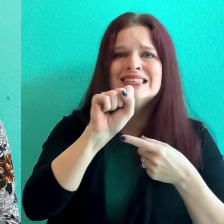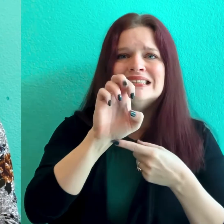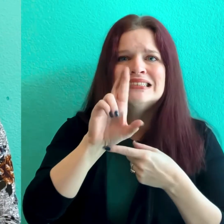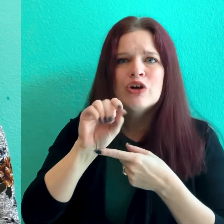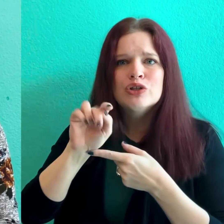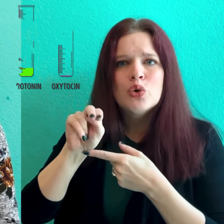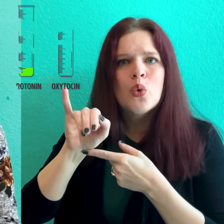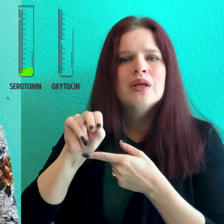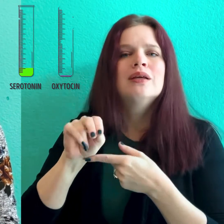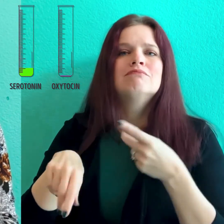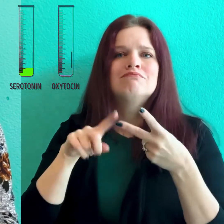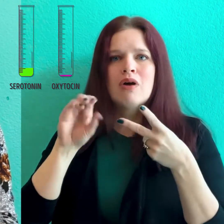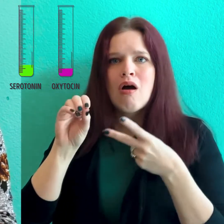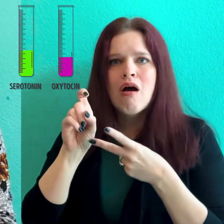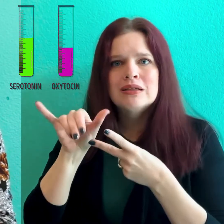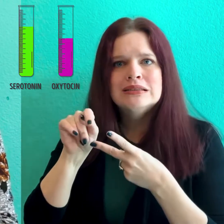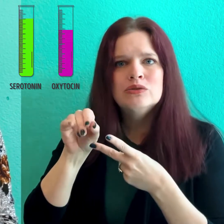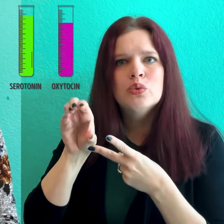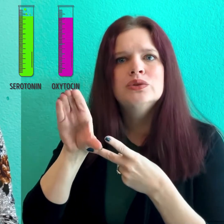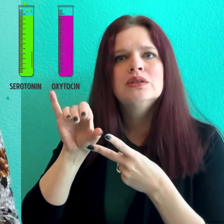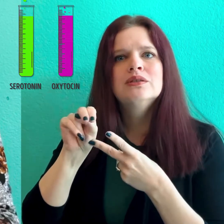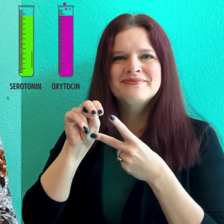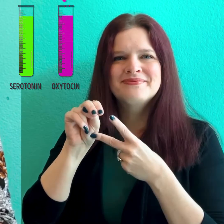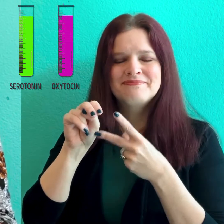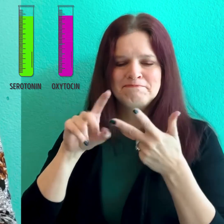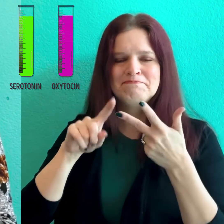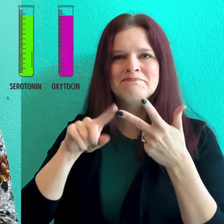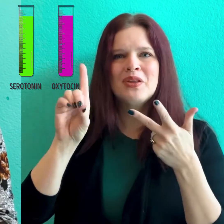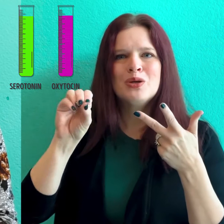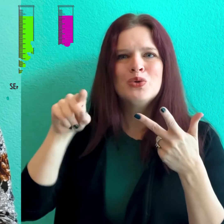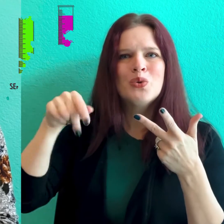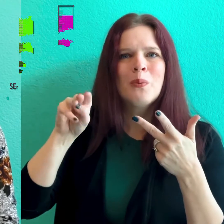Some examples of that are serotonin and oxytocin and dopamine.